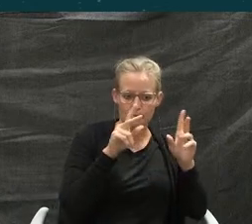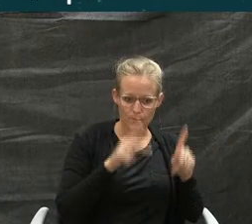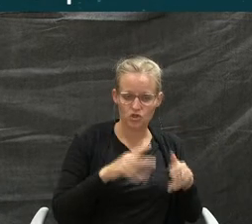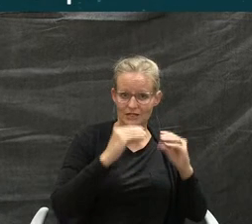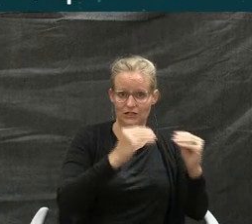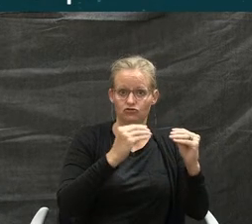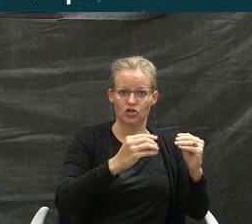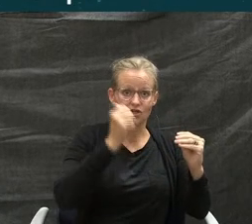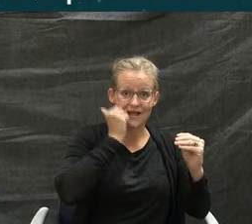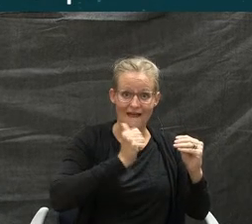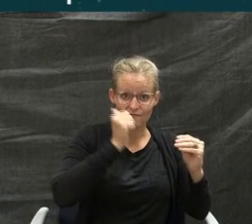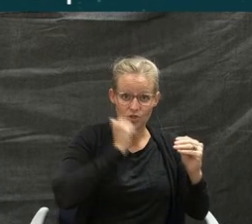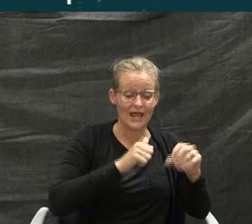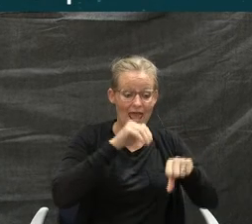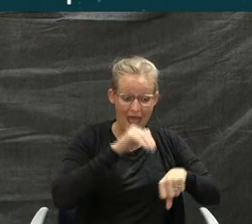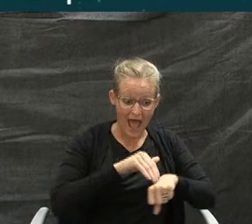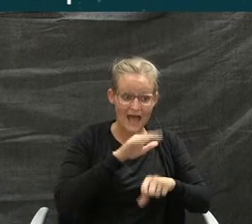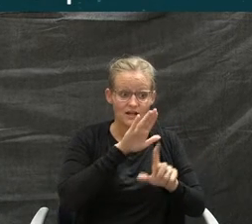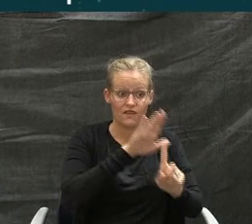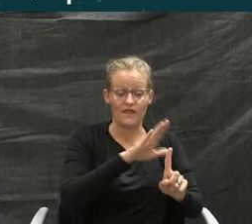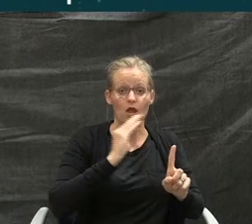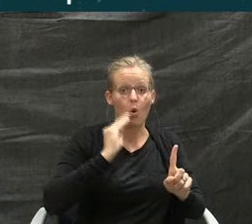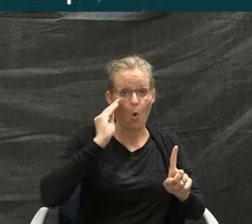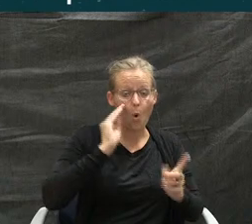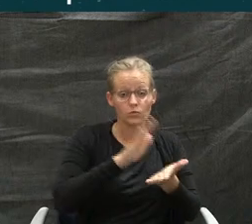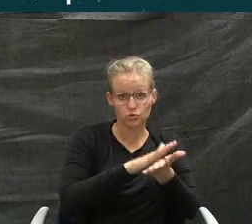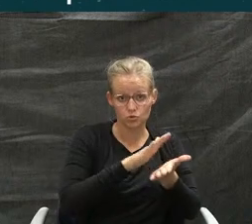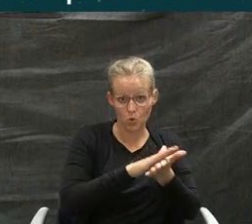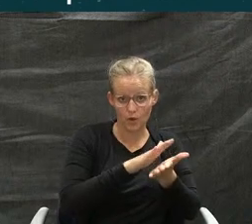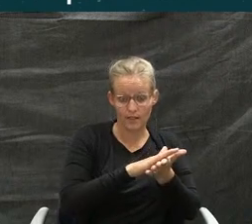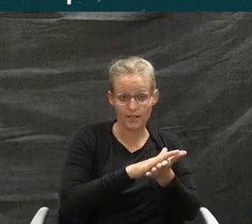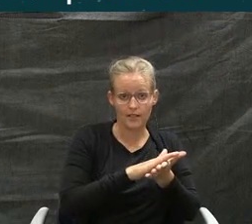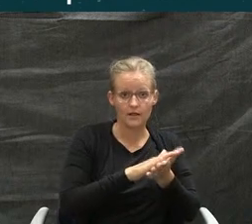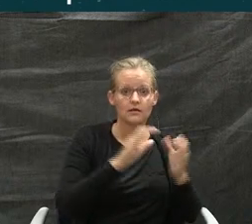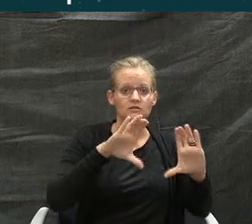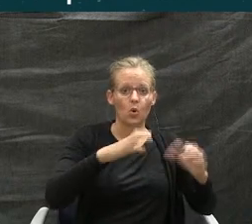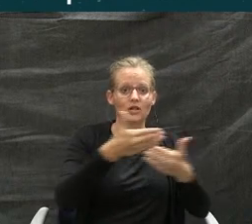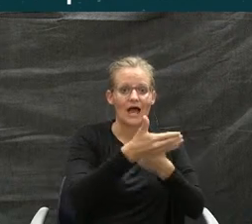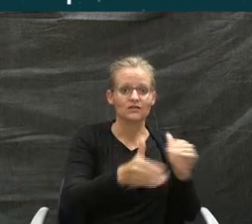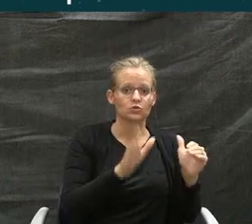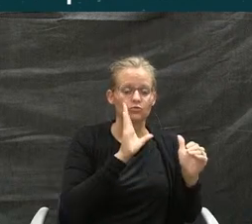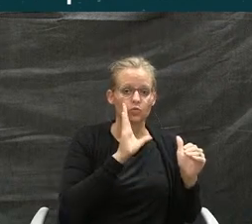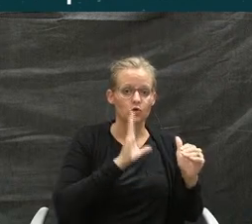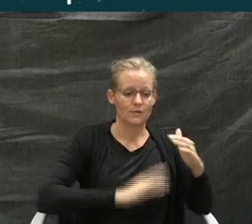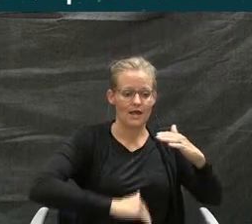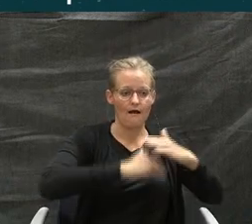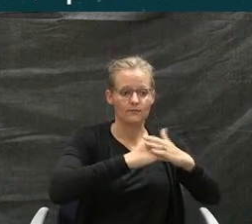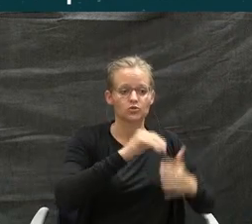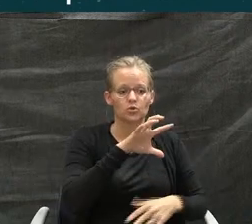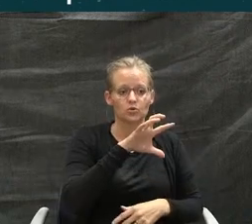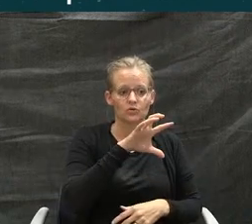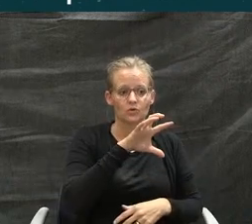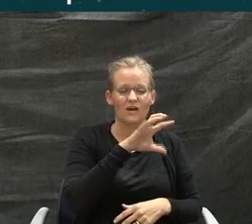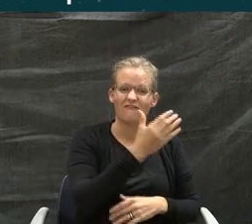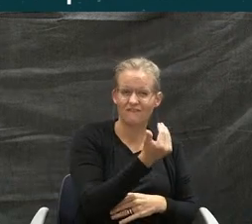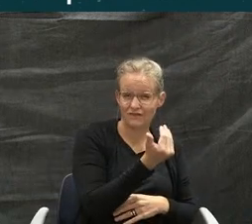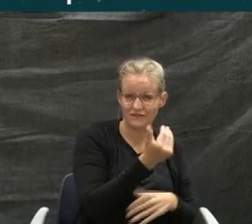everyday at their home school, so the classrooms will be at 50% capacity which is around 15 students per class and there